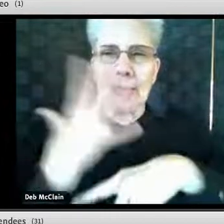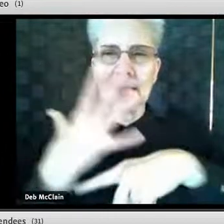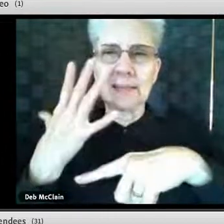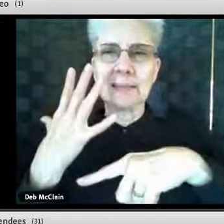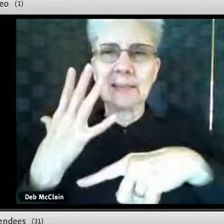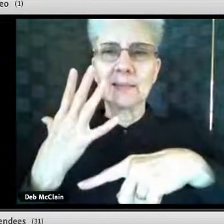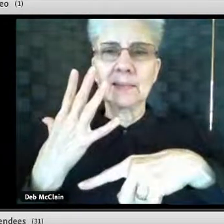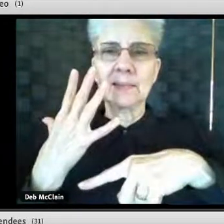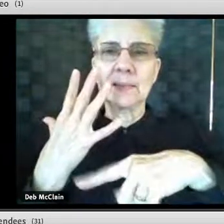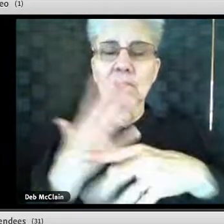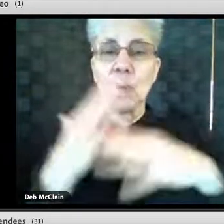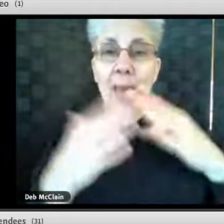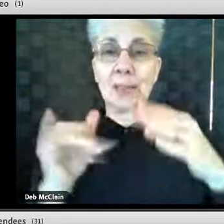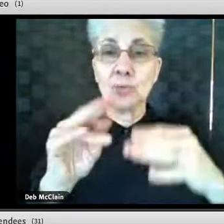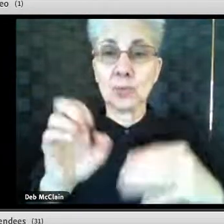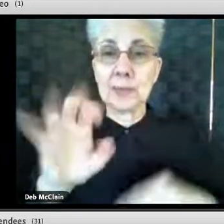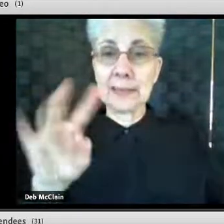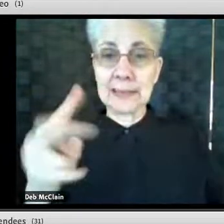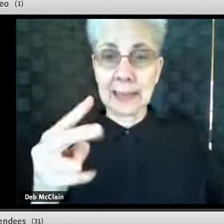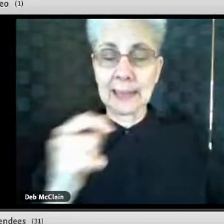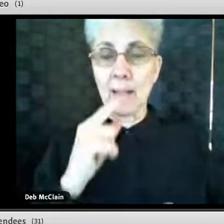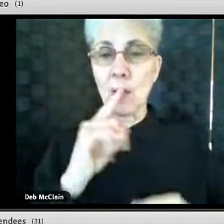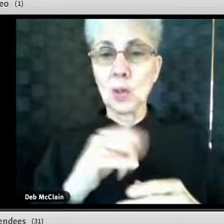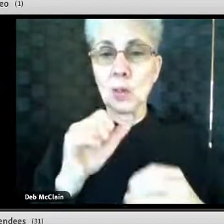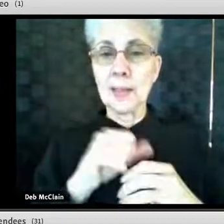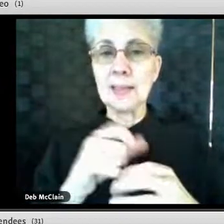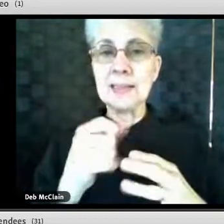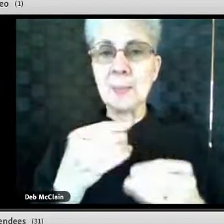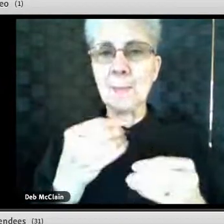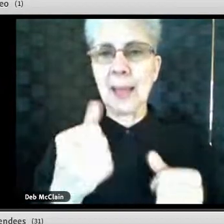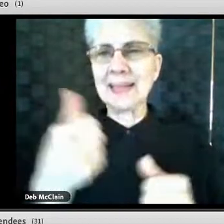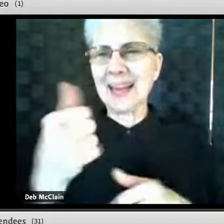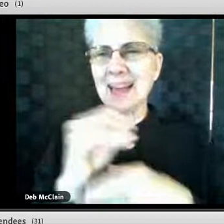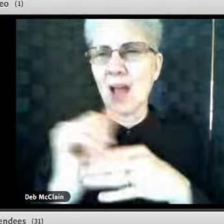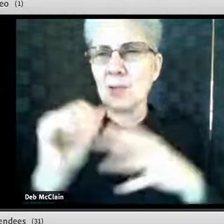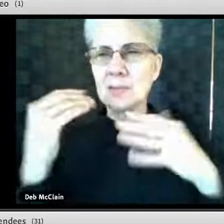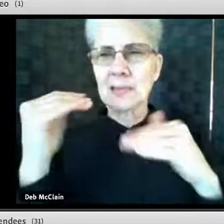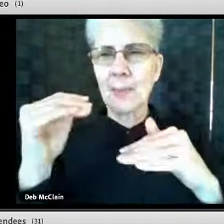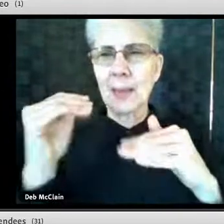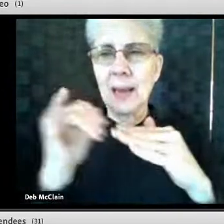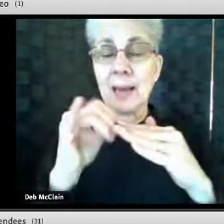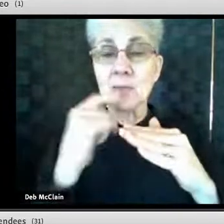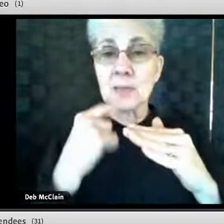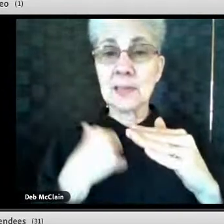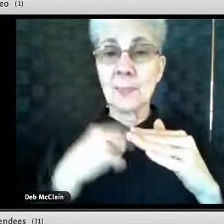"I would like 5 days, to end on June 2nd, and I'm only going to spend $10,"